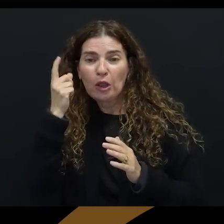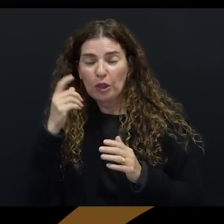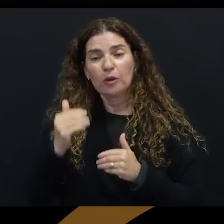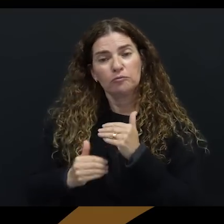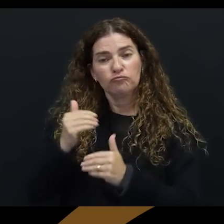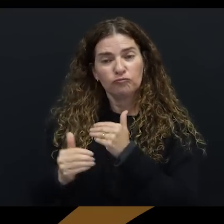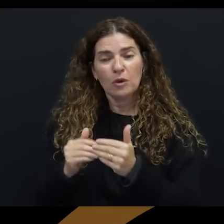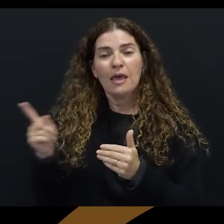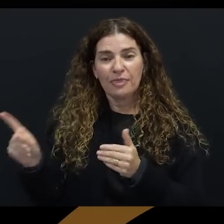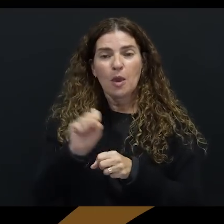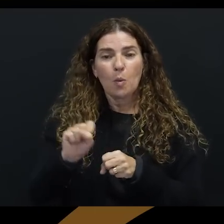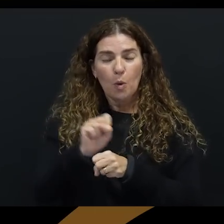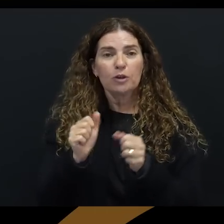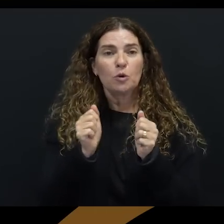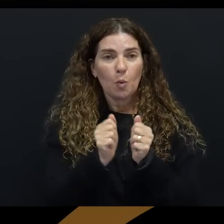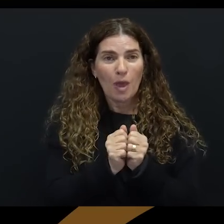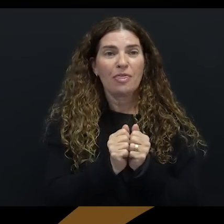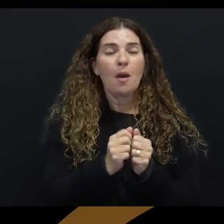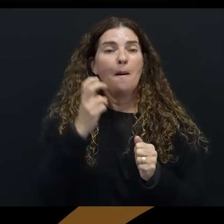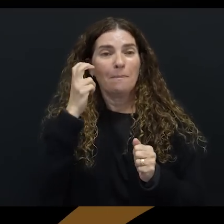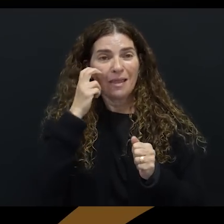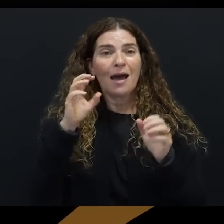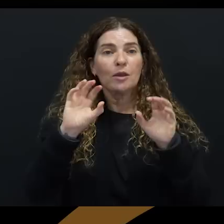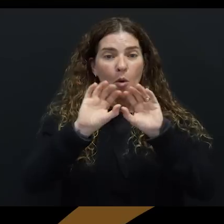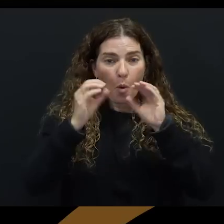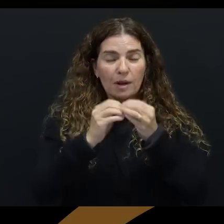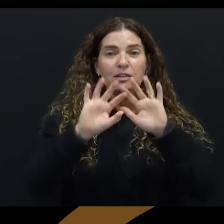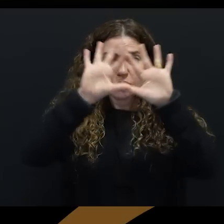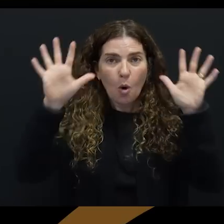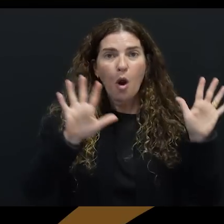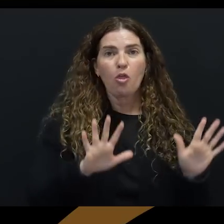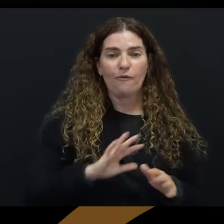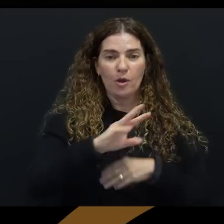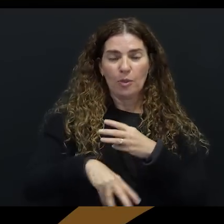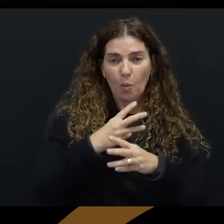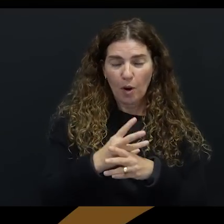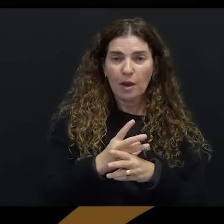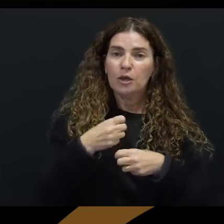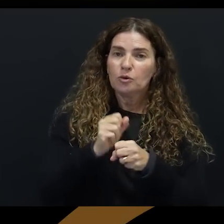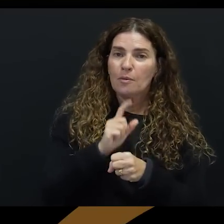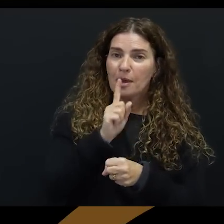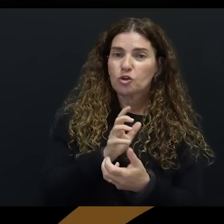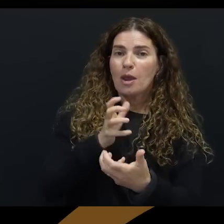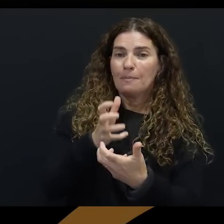LEGO worked closely with blind organizations worldwide in creating Braille Bricks to ensure the product truly meets the needs